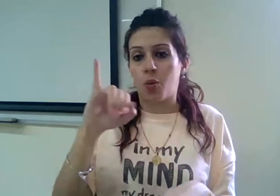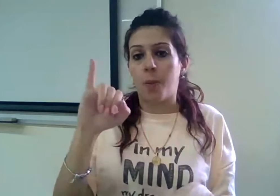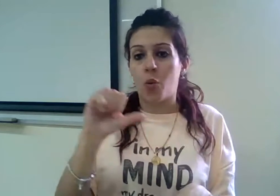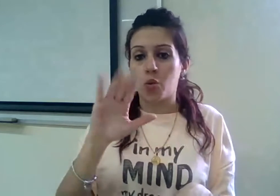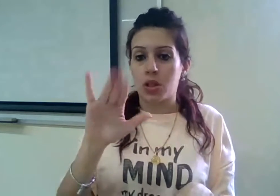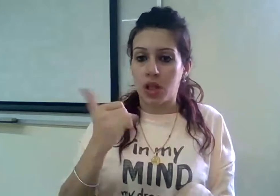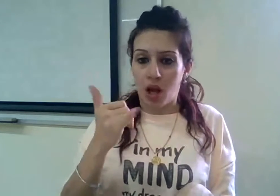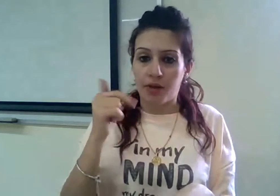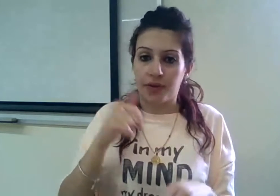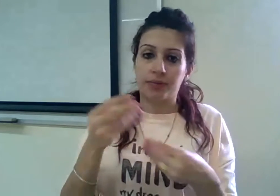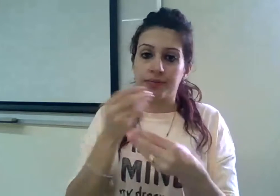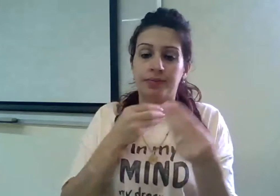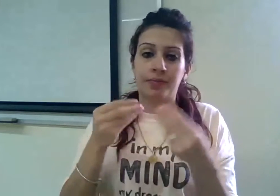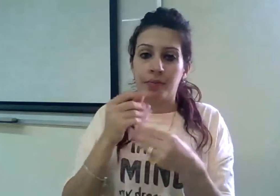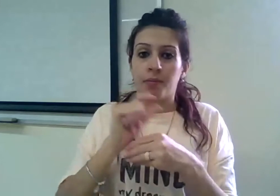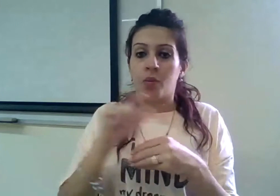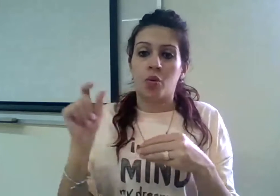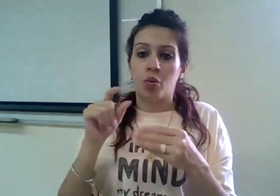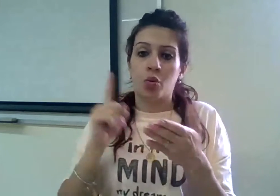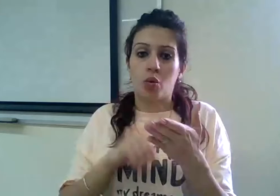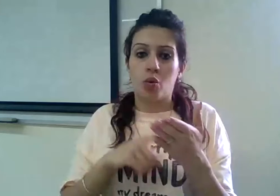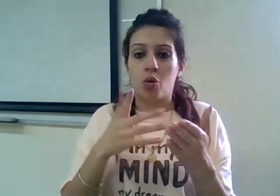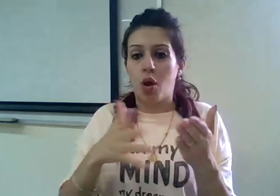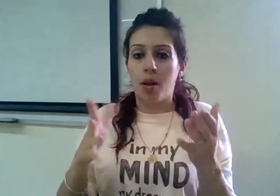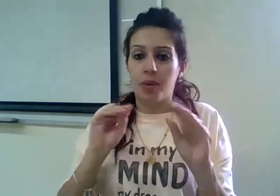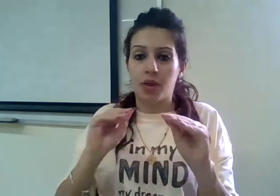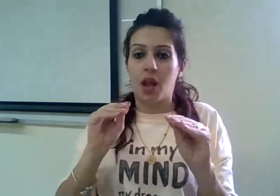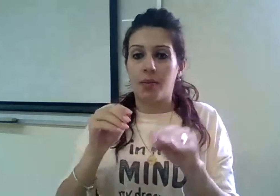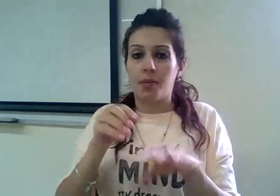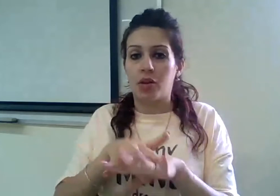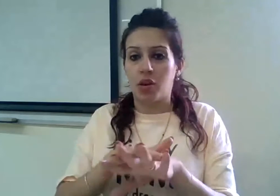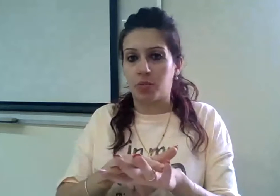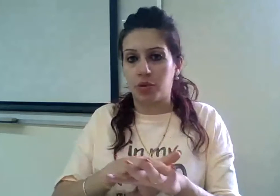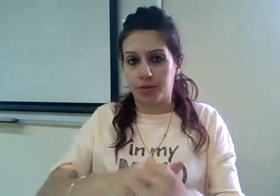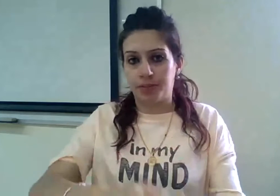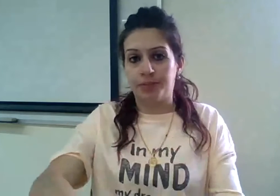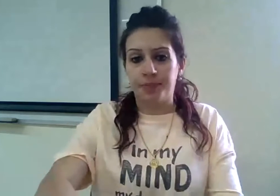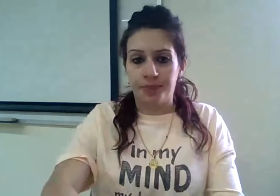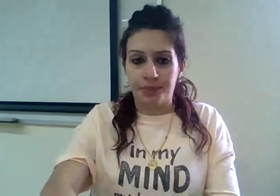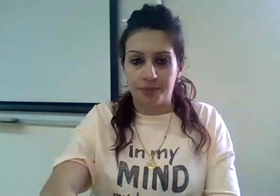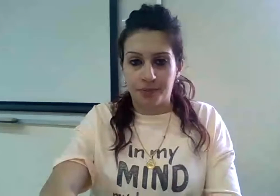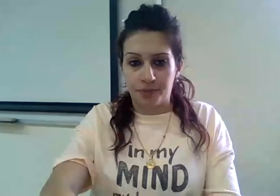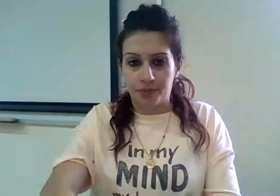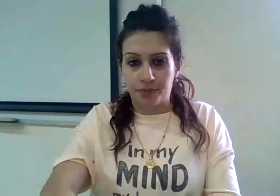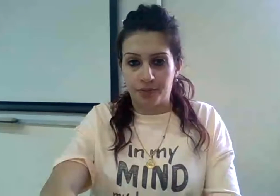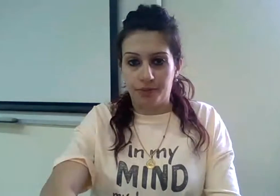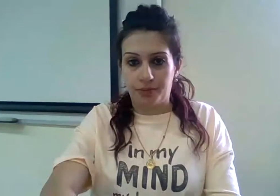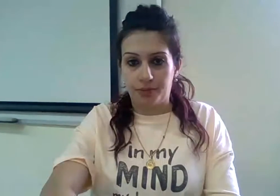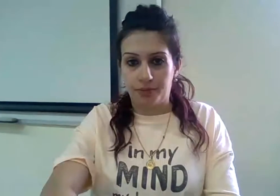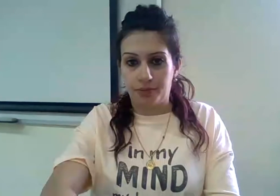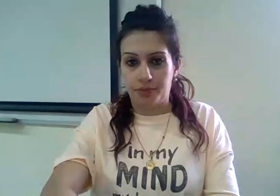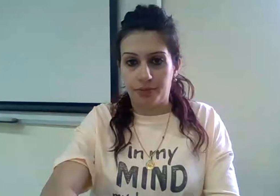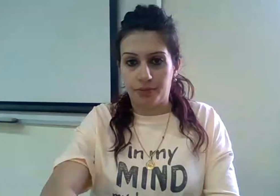with Disabilities programs in the directorate at the Ministry of Education. And he has 24 years of experience